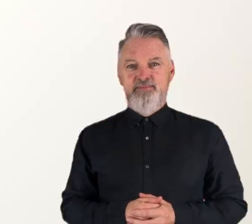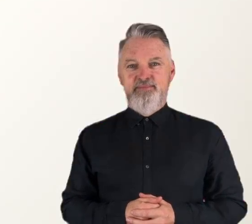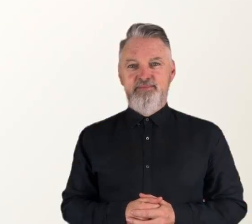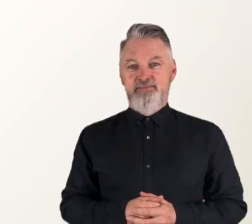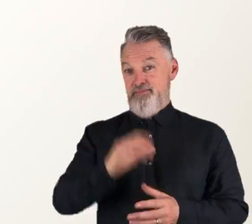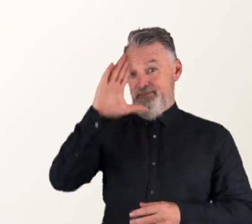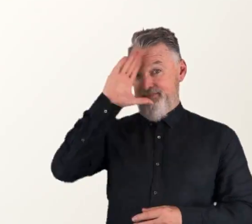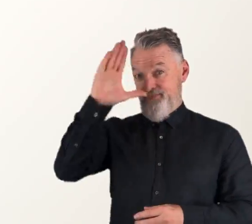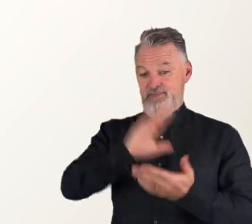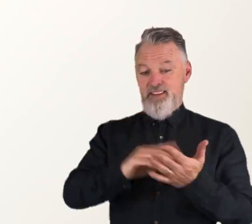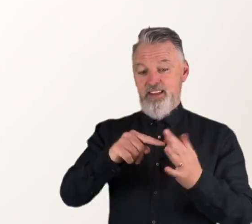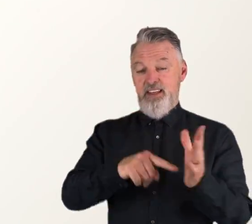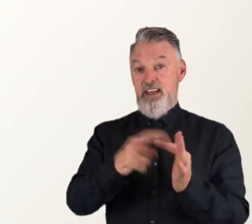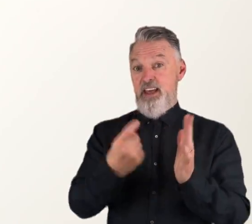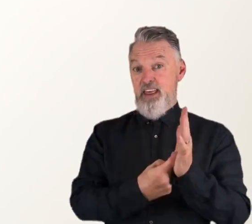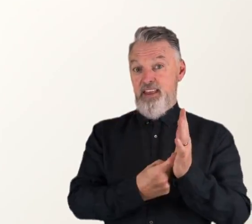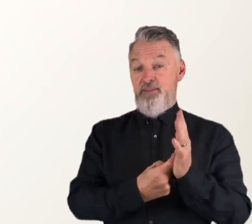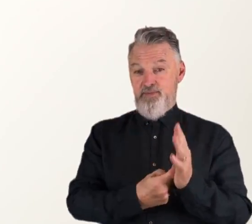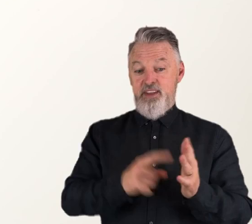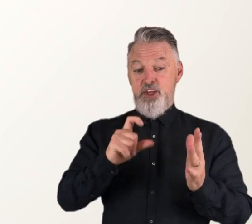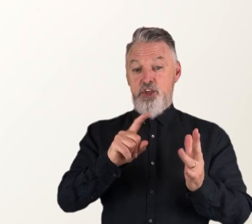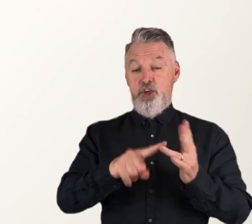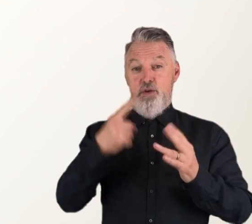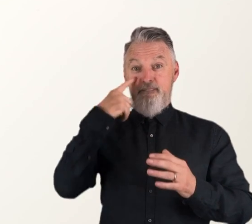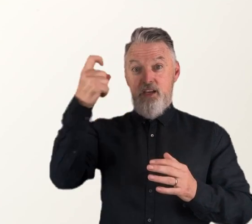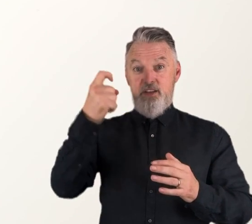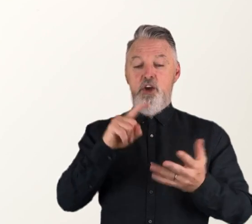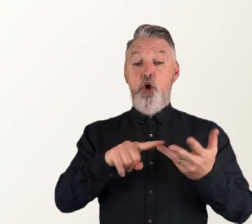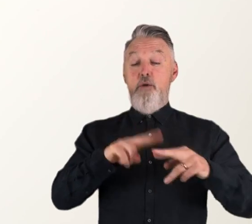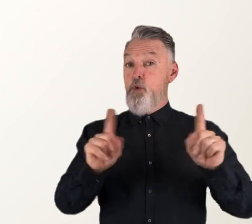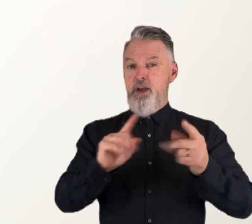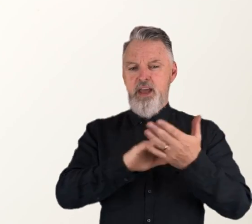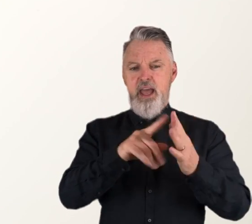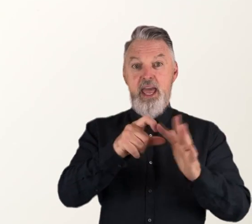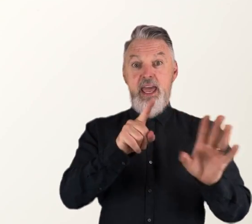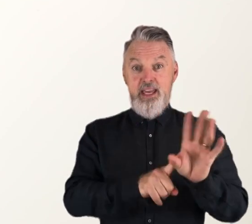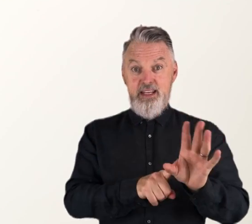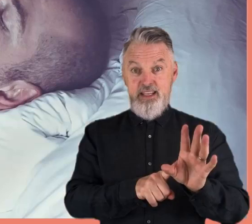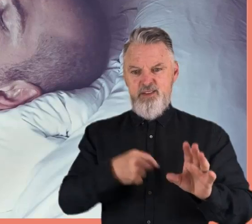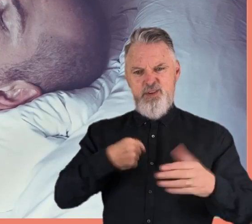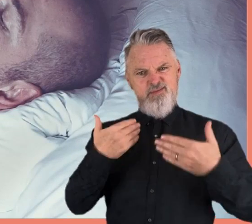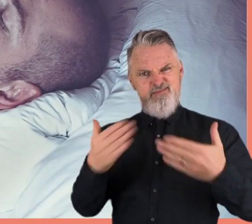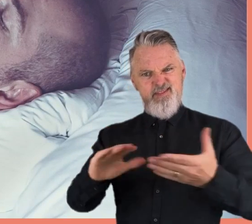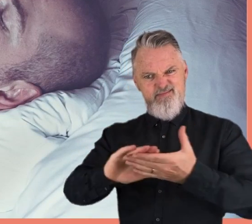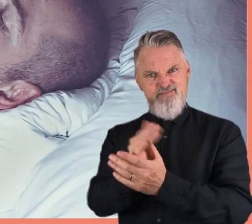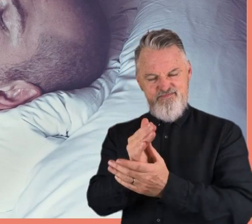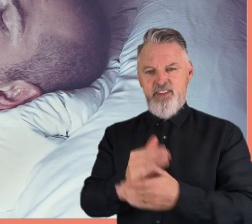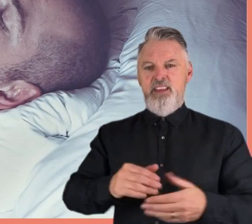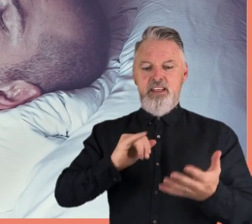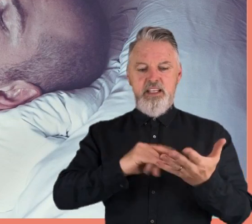Hi, Im Heather Morrison, CEO and Co-Founder of Handi and we’re on a mission to put pleasure within reach Sexual Pleasure Is a Human Right